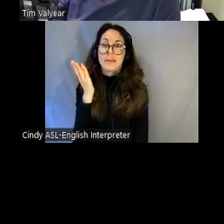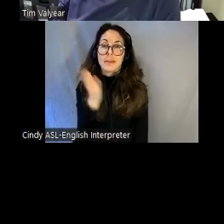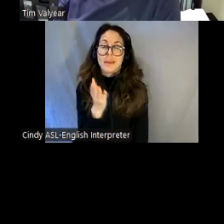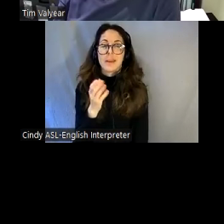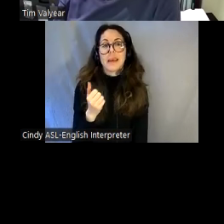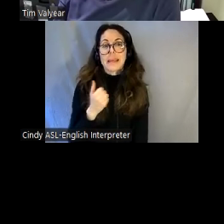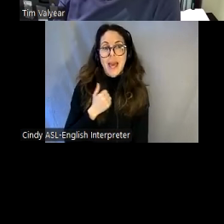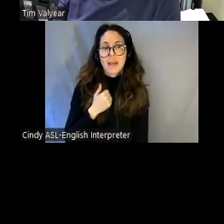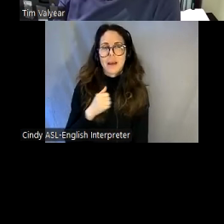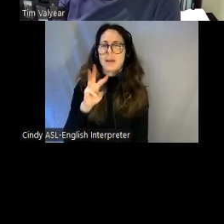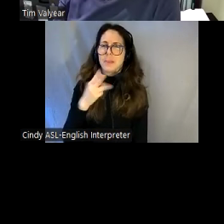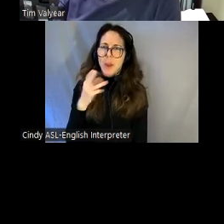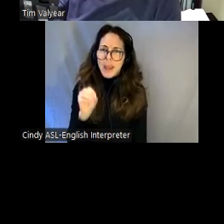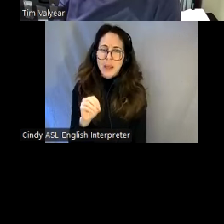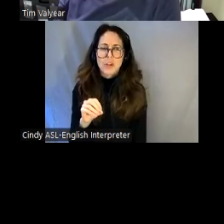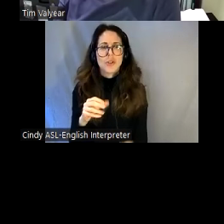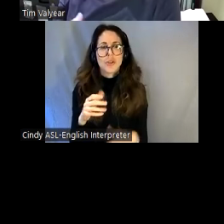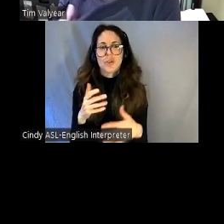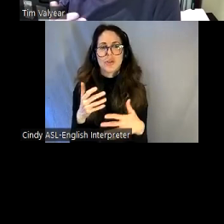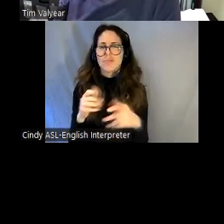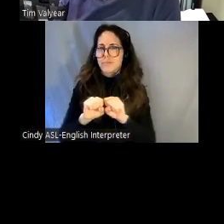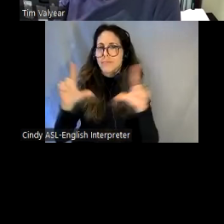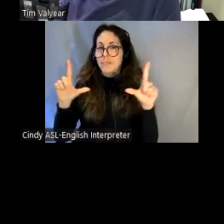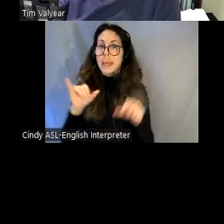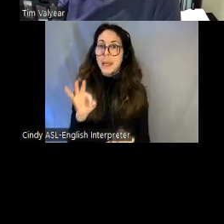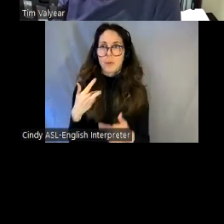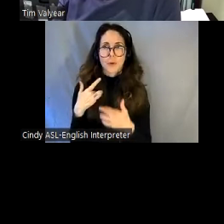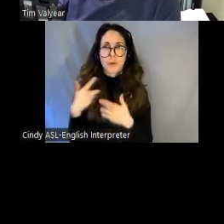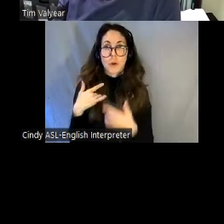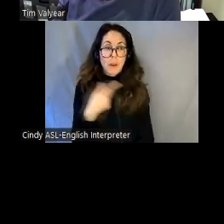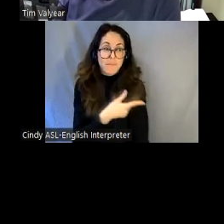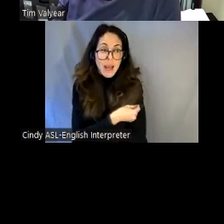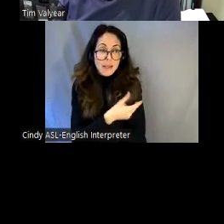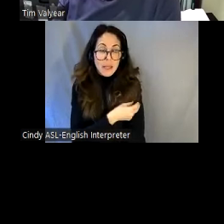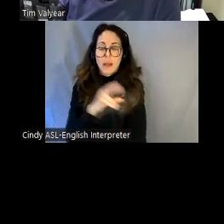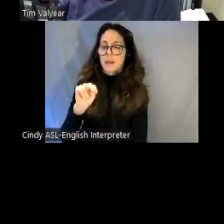Lots of changes. Make sure to visit public health,